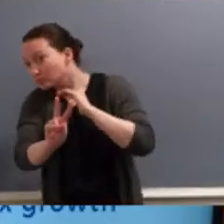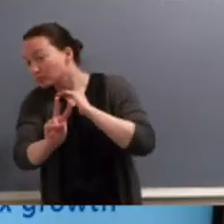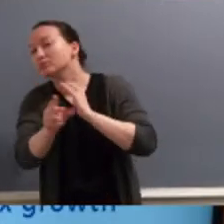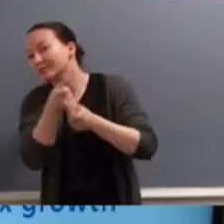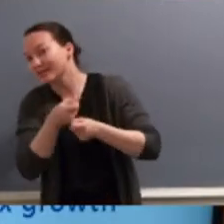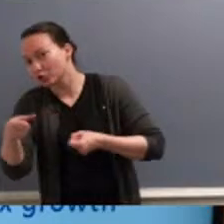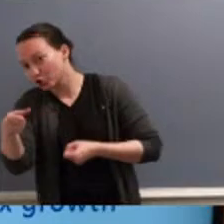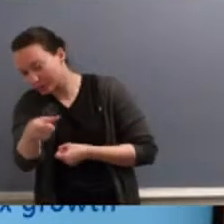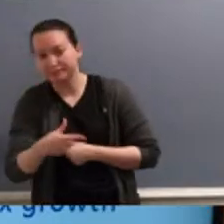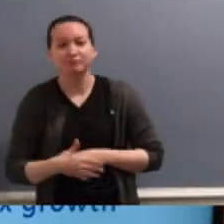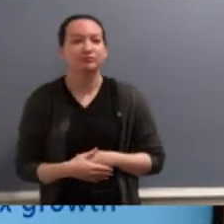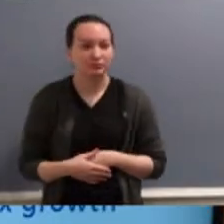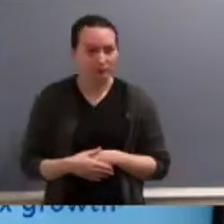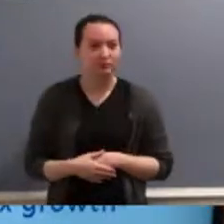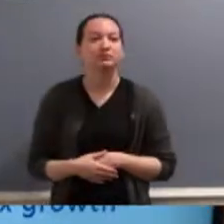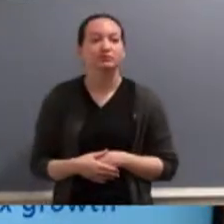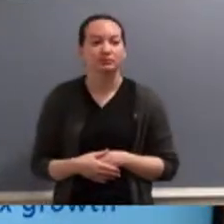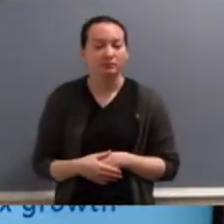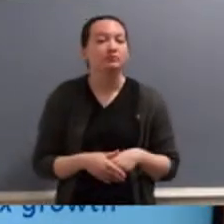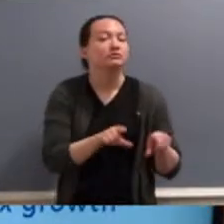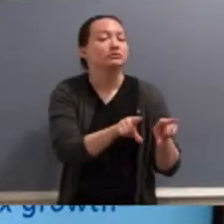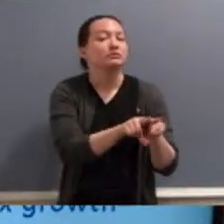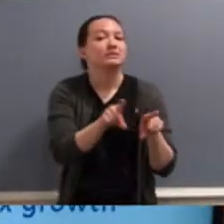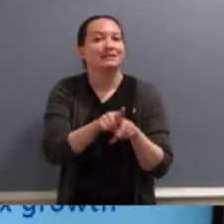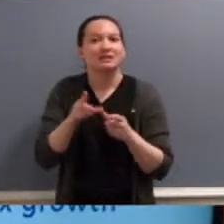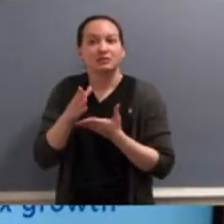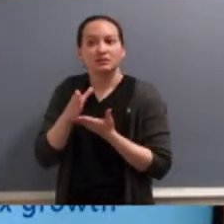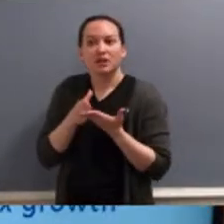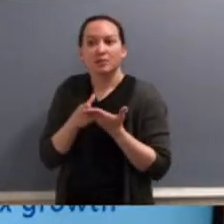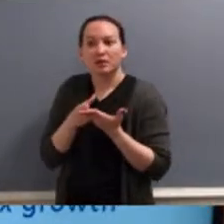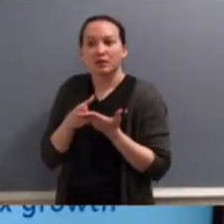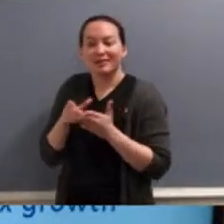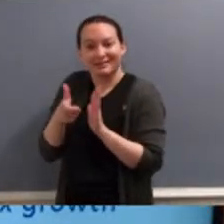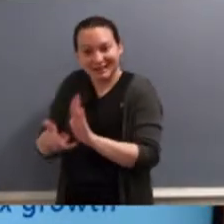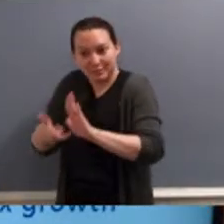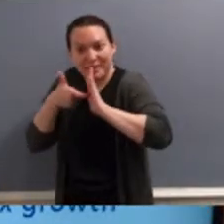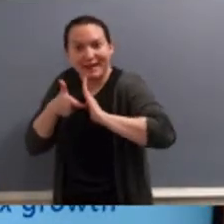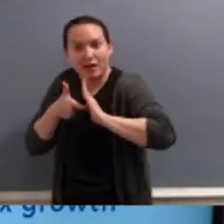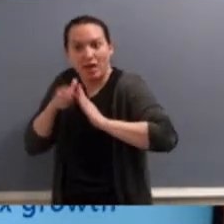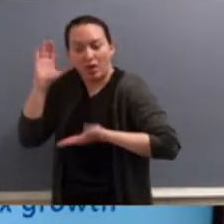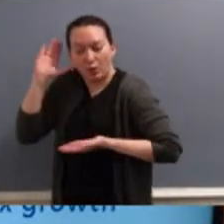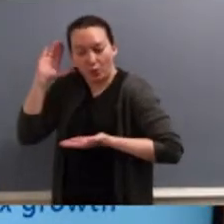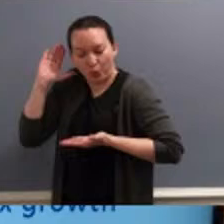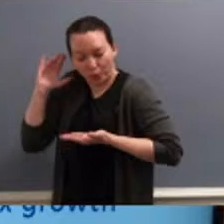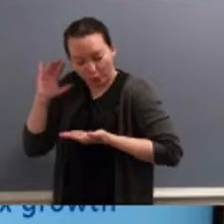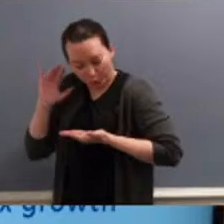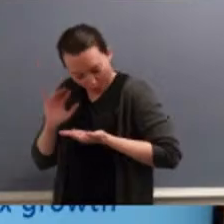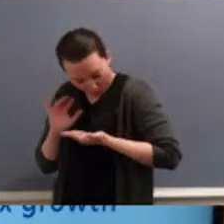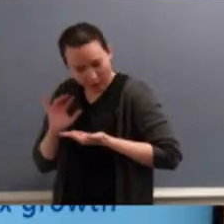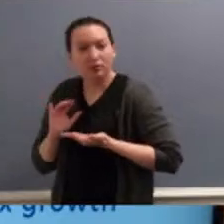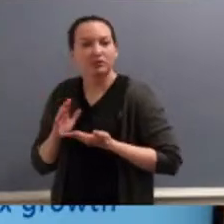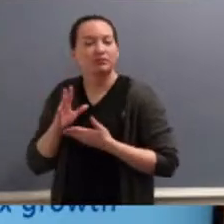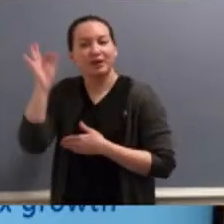year as some of the pent-up demand in the economy begins to wean off as some of the federal stimulus